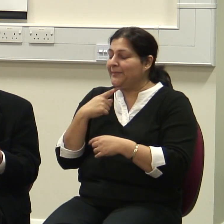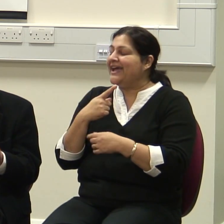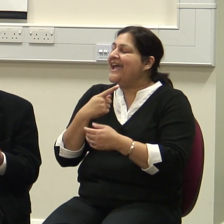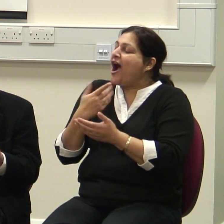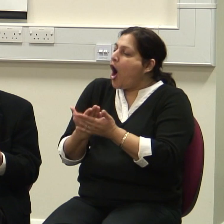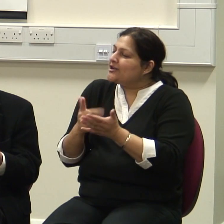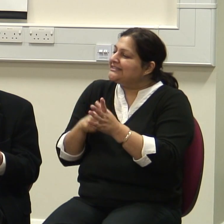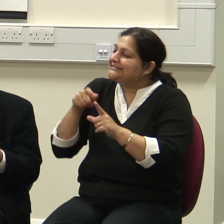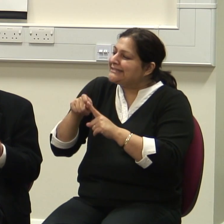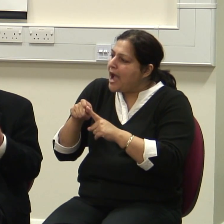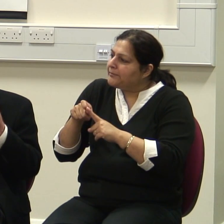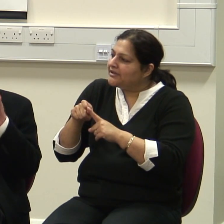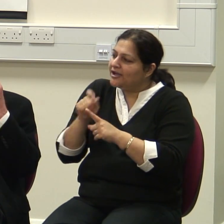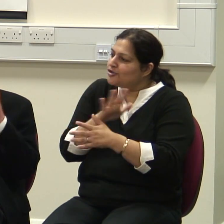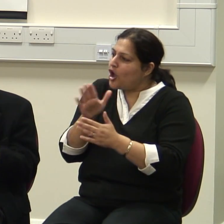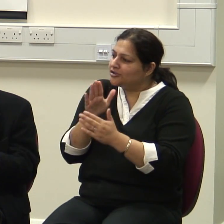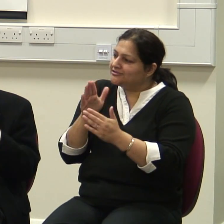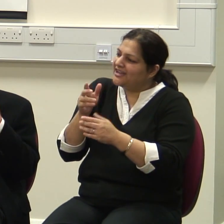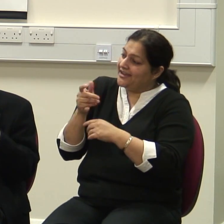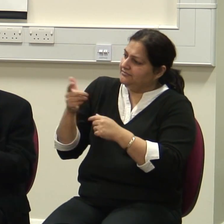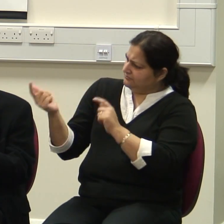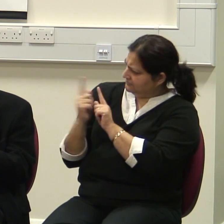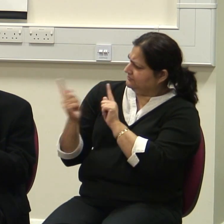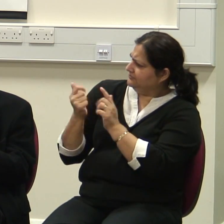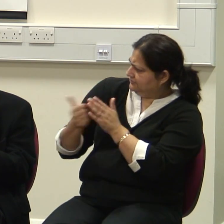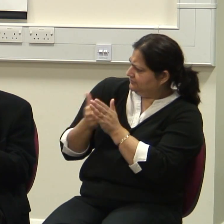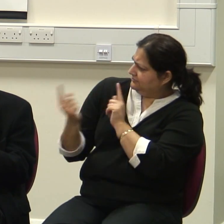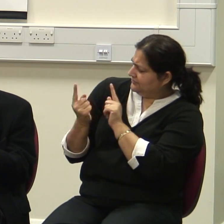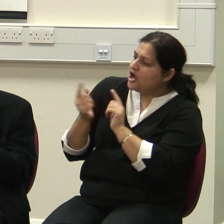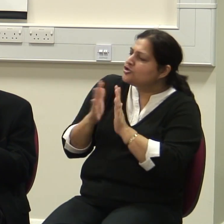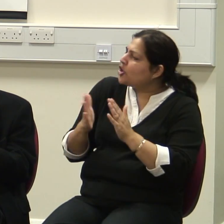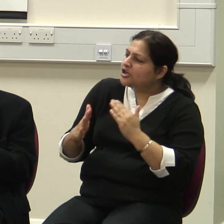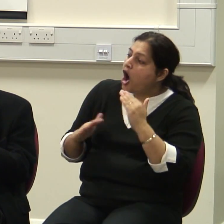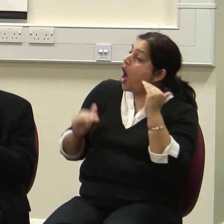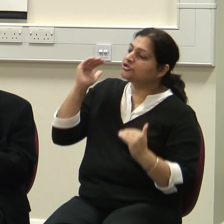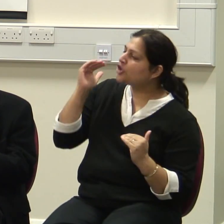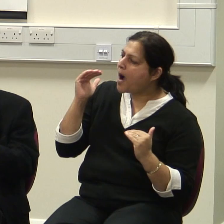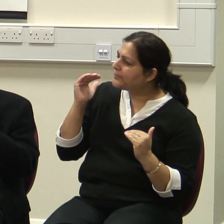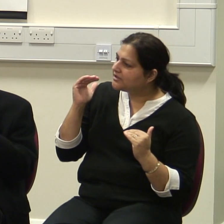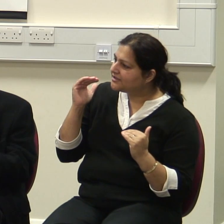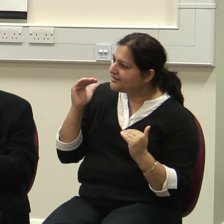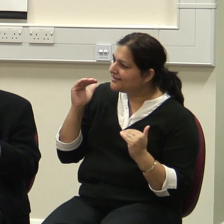It says it all. He should not have any power over you. he should not be able to force you,